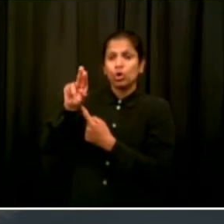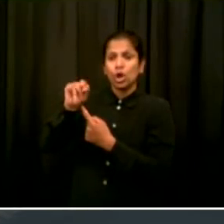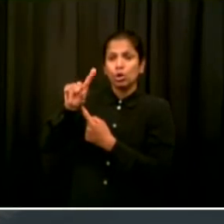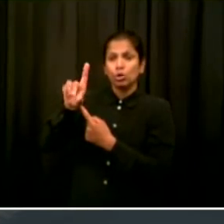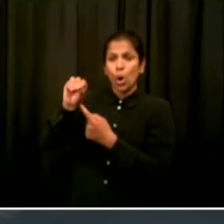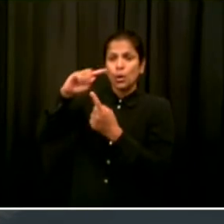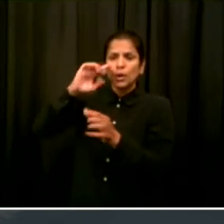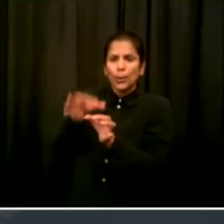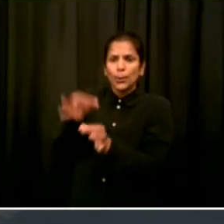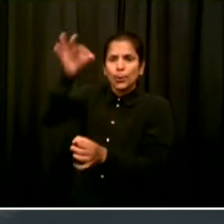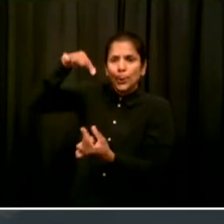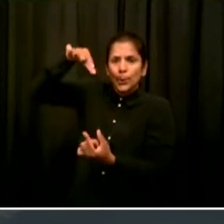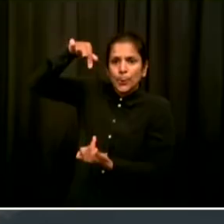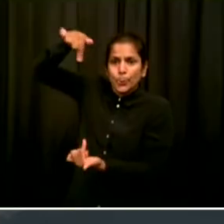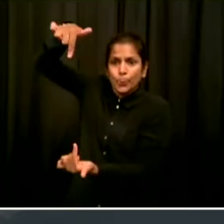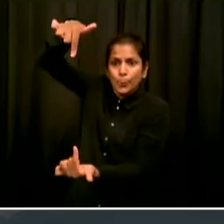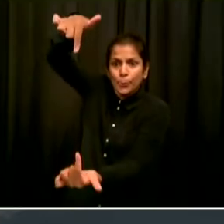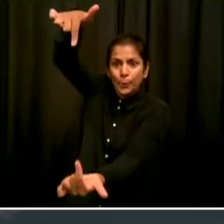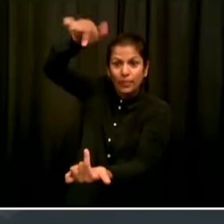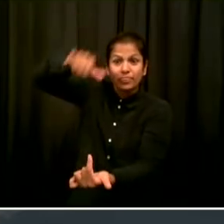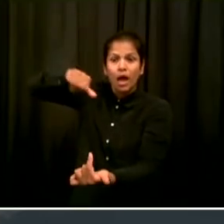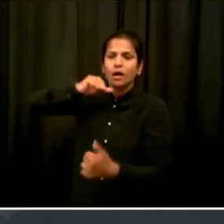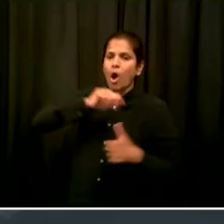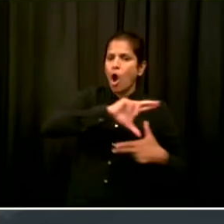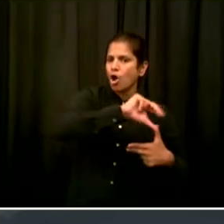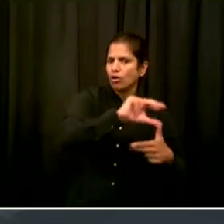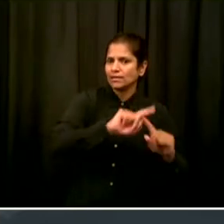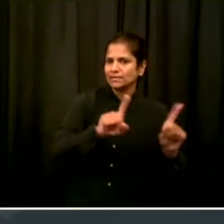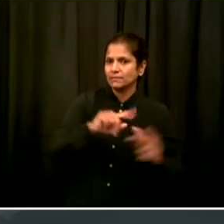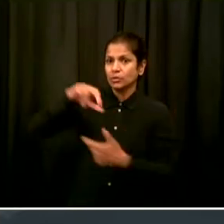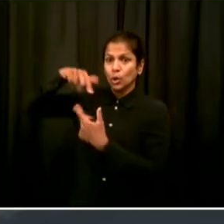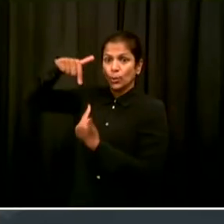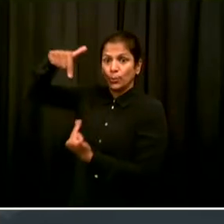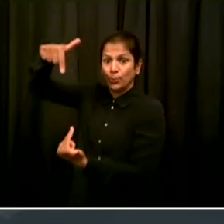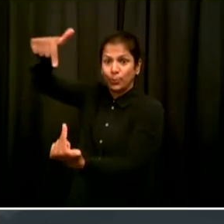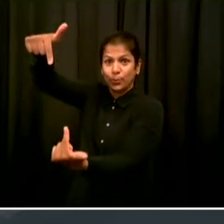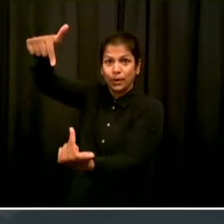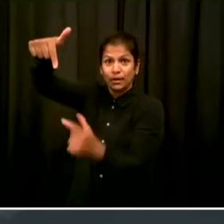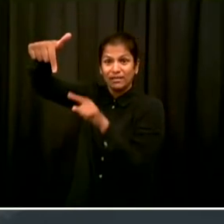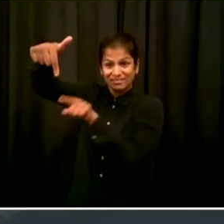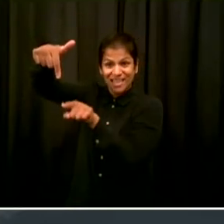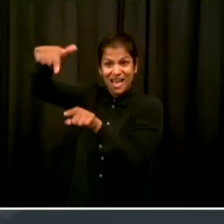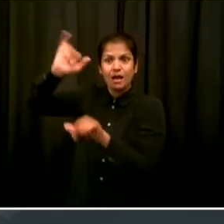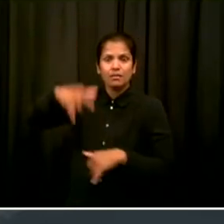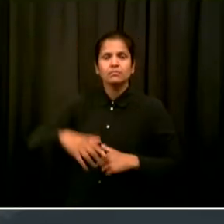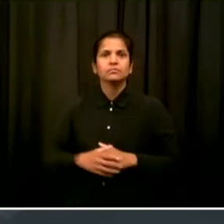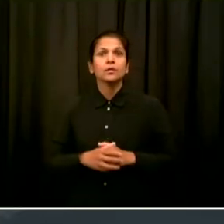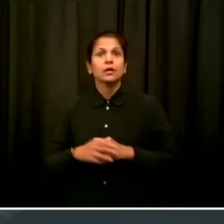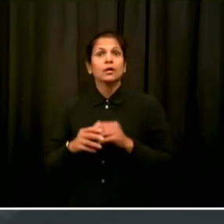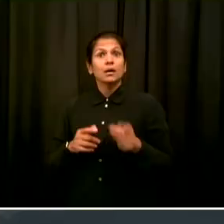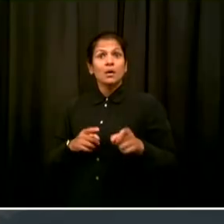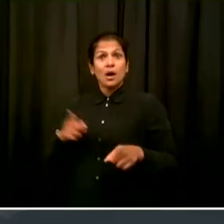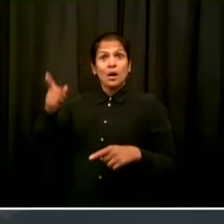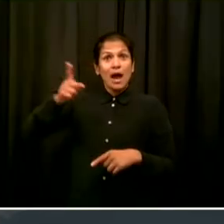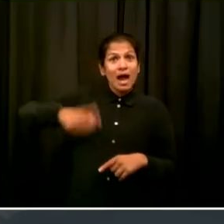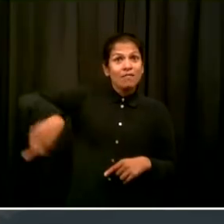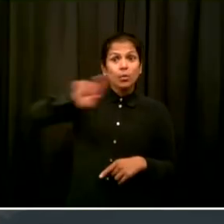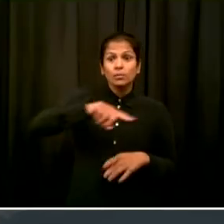TONRADOES. THIS IS A NEW PIECE OF THE EQUATION, THE MOST IMPORTANT MESSAGE IS THAT